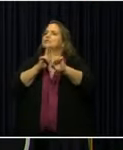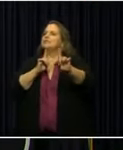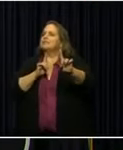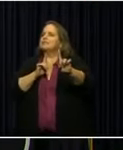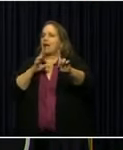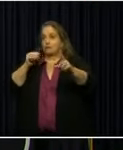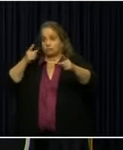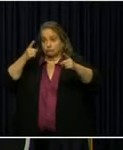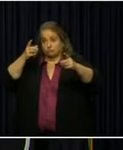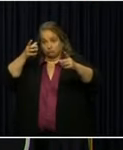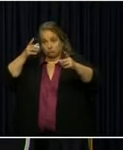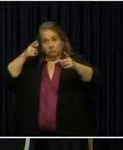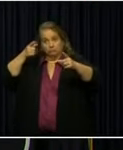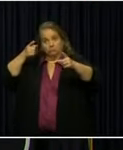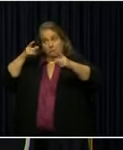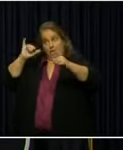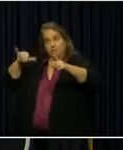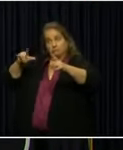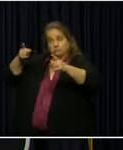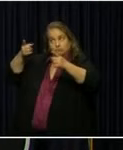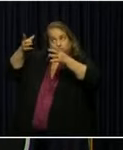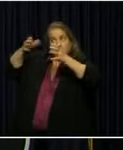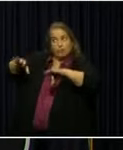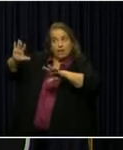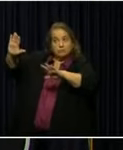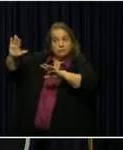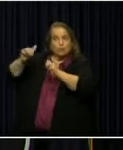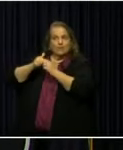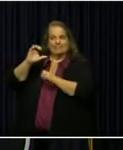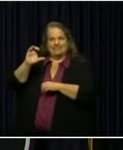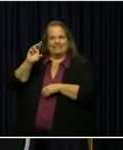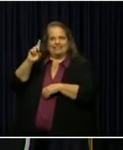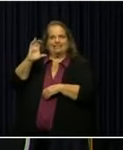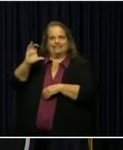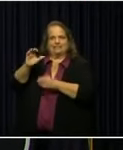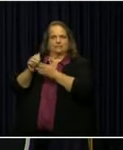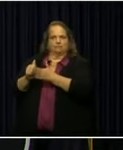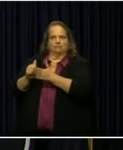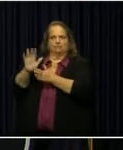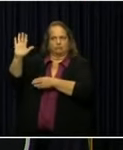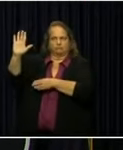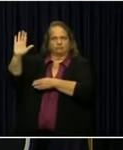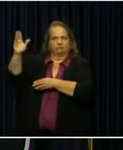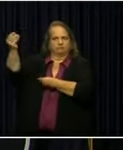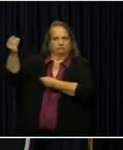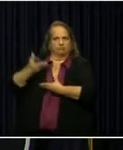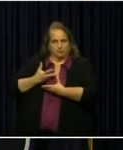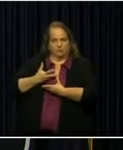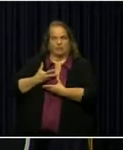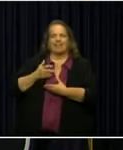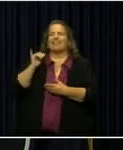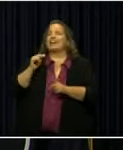WORK AT. WE'LL FOLLOW FALL TO OTHER MEMBERS OF THE TEAM GOING FORWARD. ABSOLUTELY.